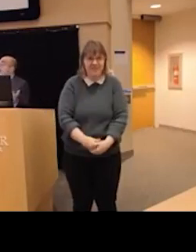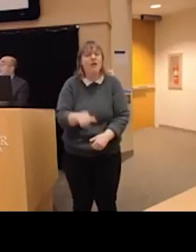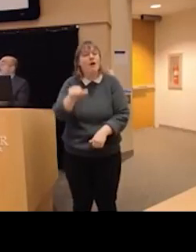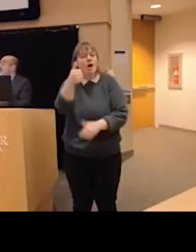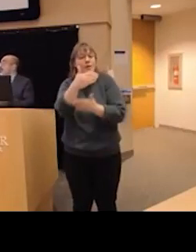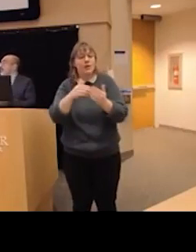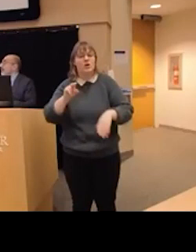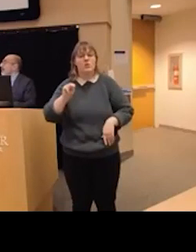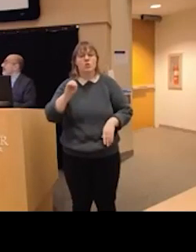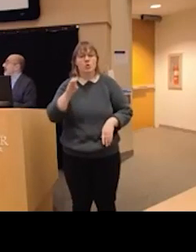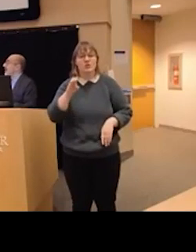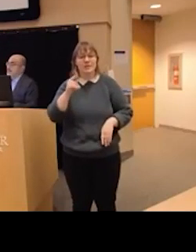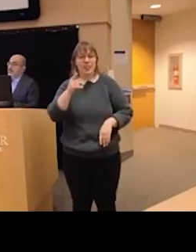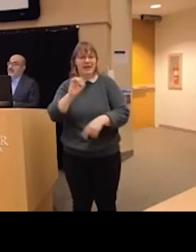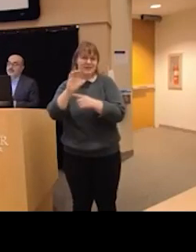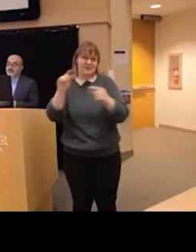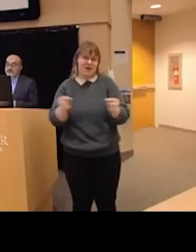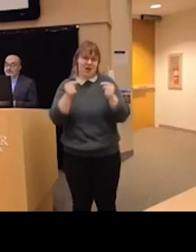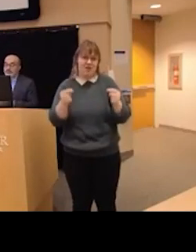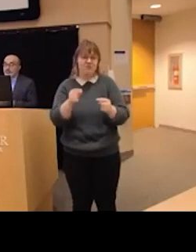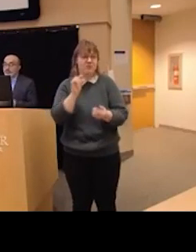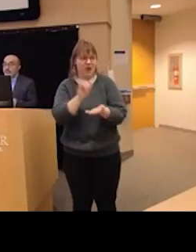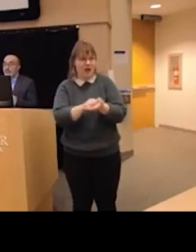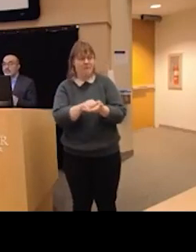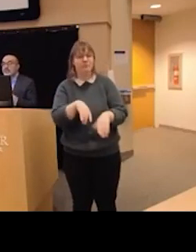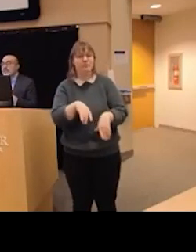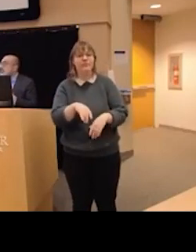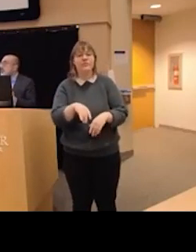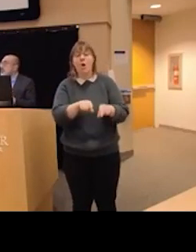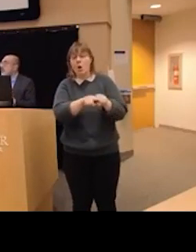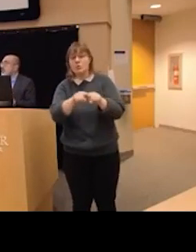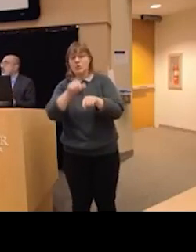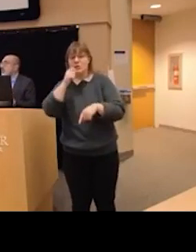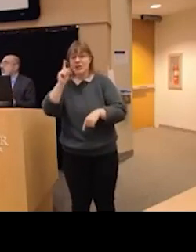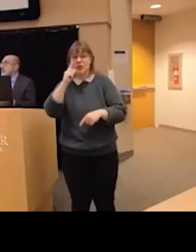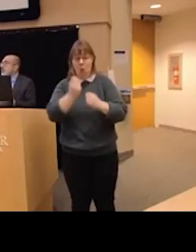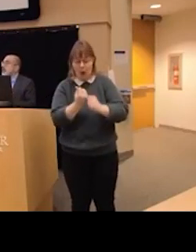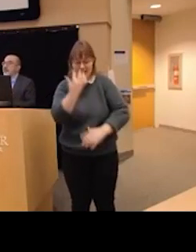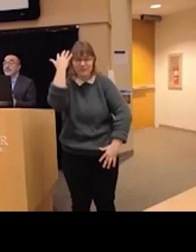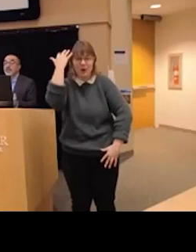of noplastic pain is that um it can also it's not just an issue of widespread pain so you often have